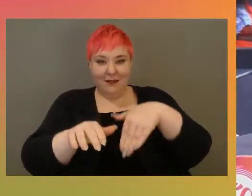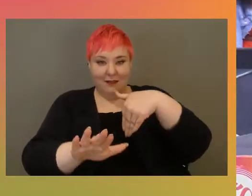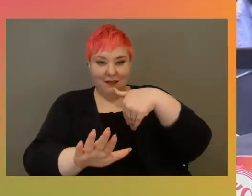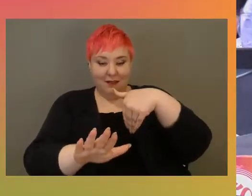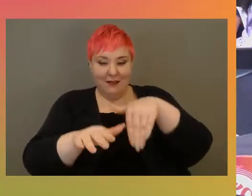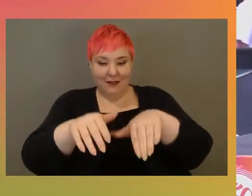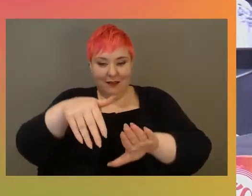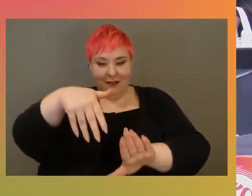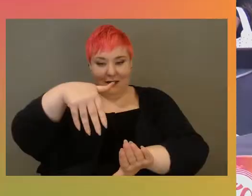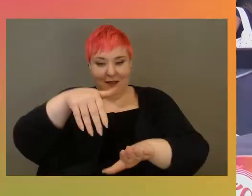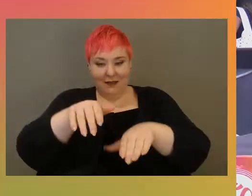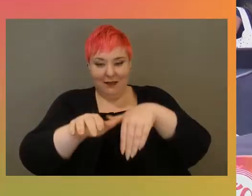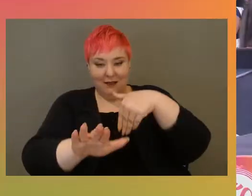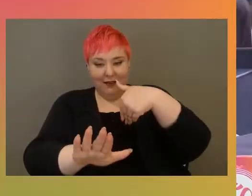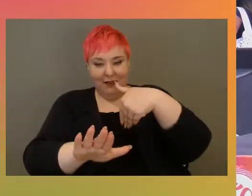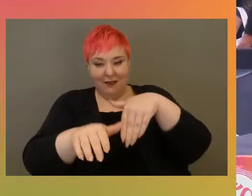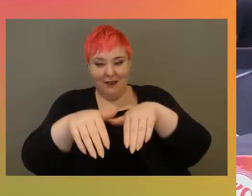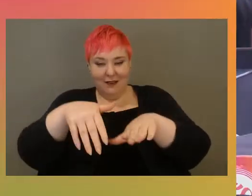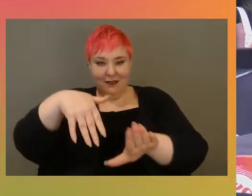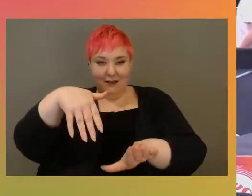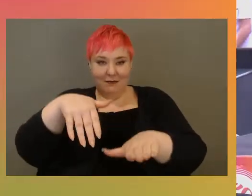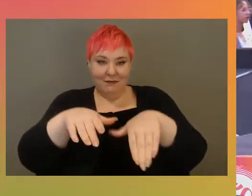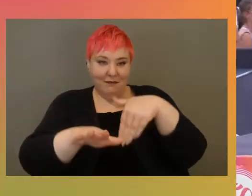SO, BEND ONE KNEE, STRAIGHTEN